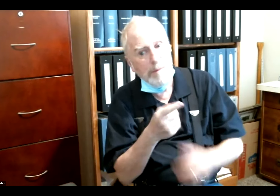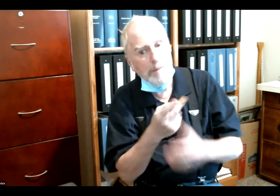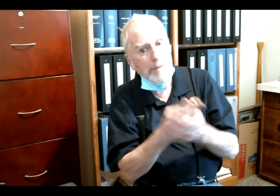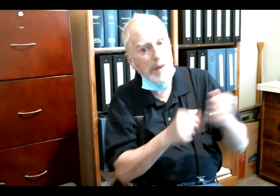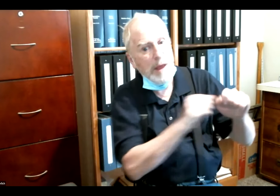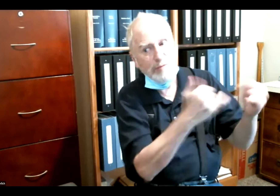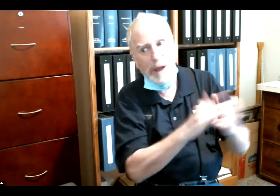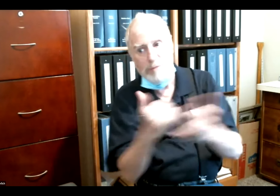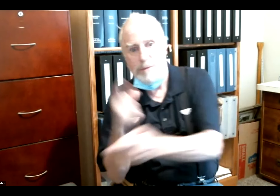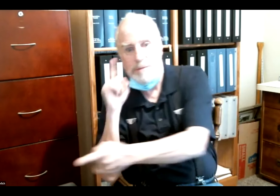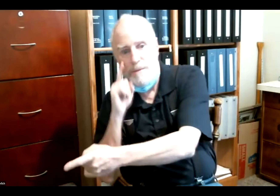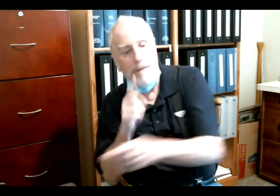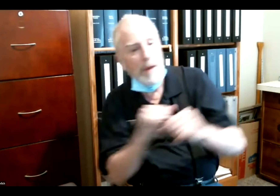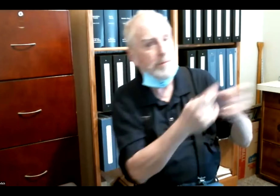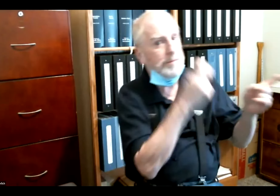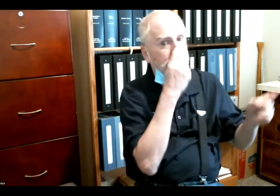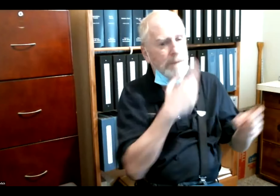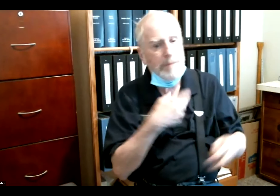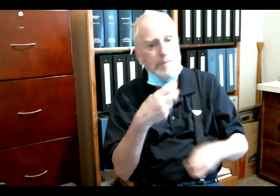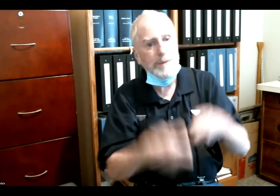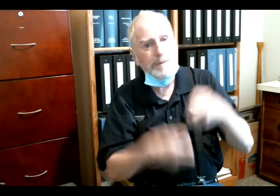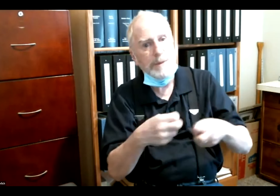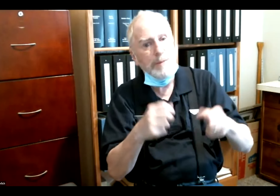Stephen: I know both agency one serving